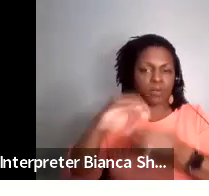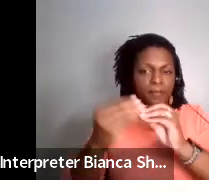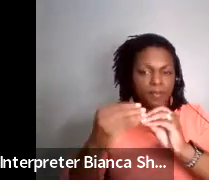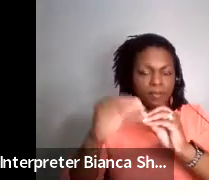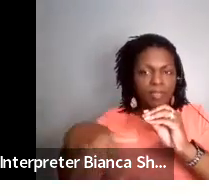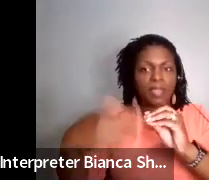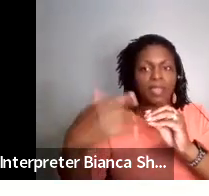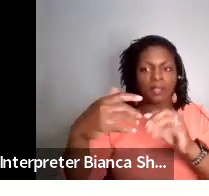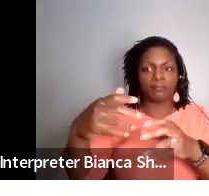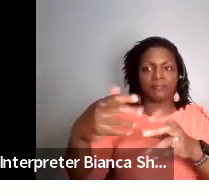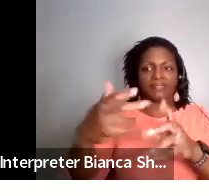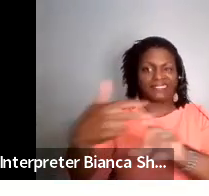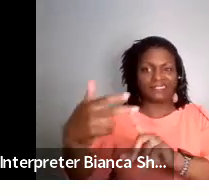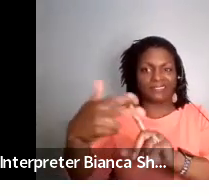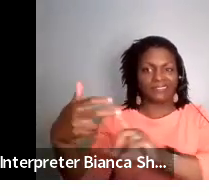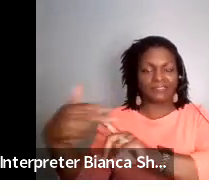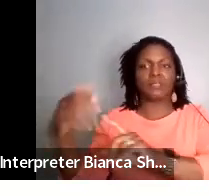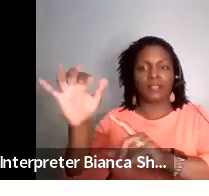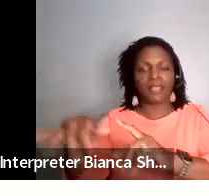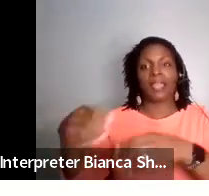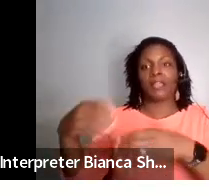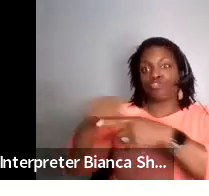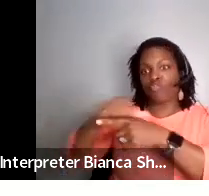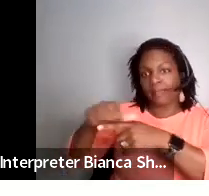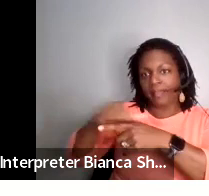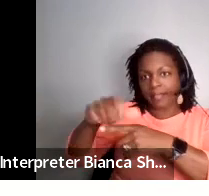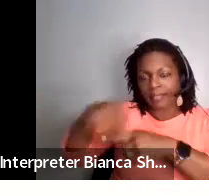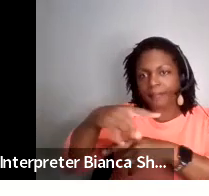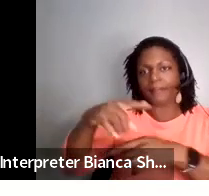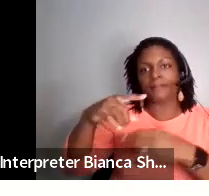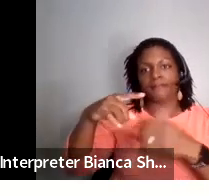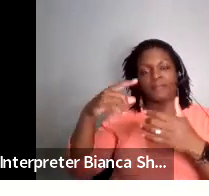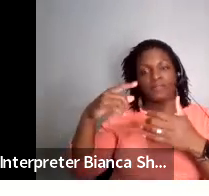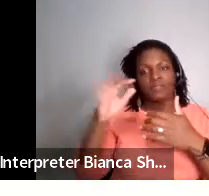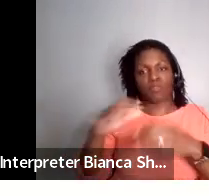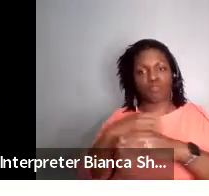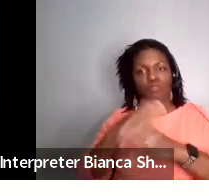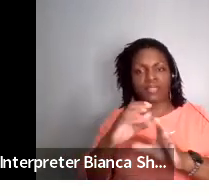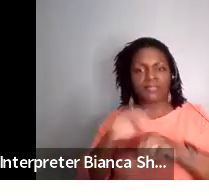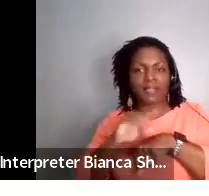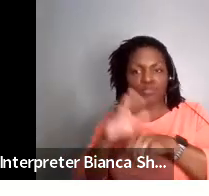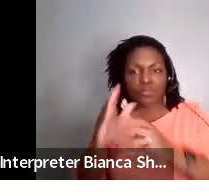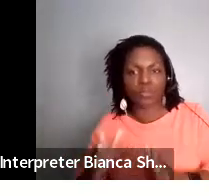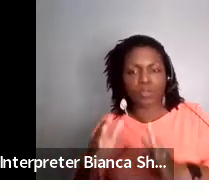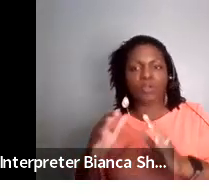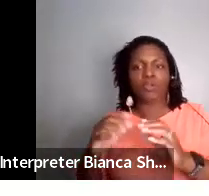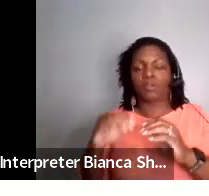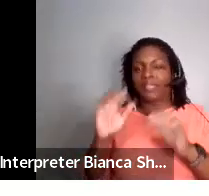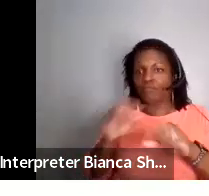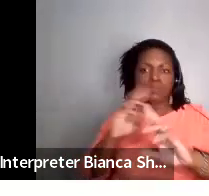Counselors are available to quickly respond to 908 via call, text or chat.